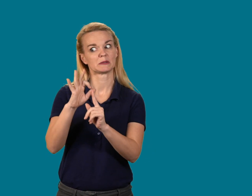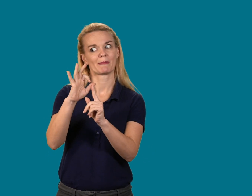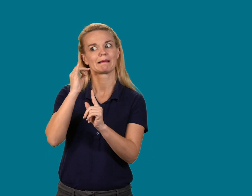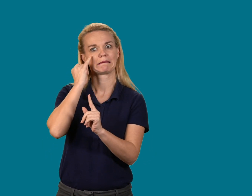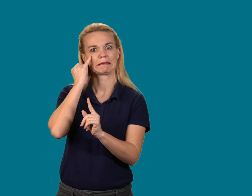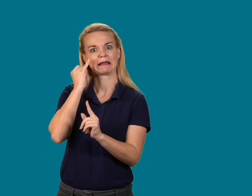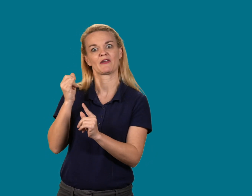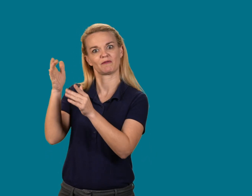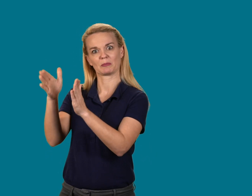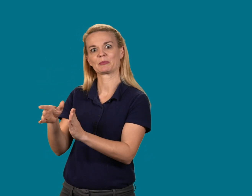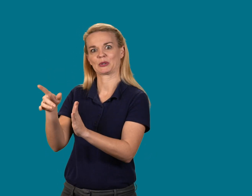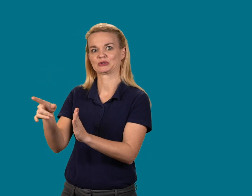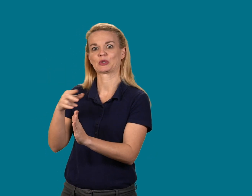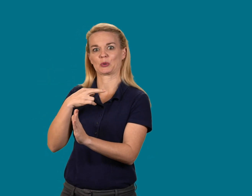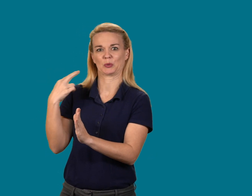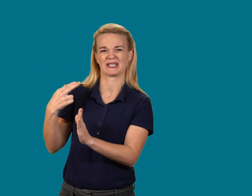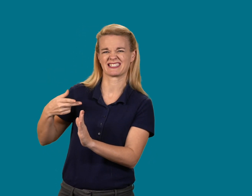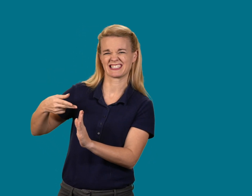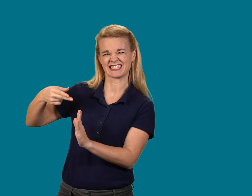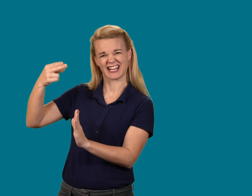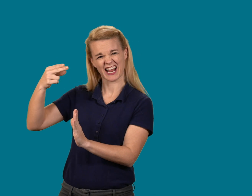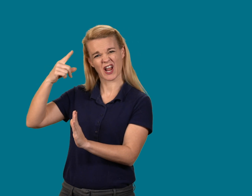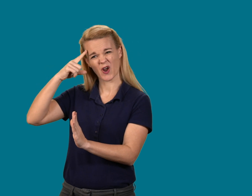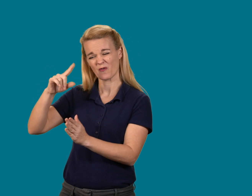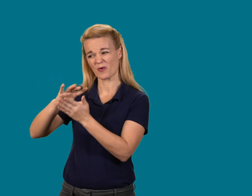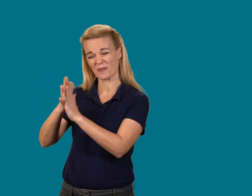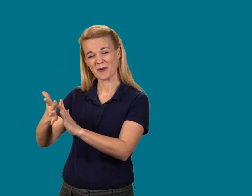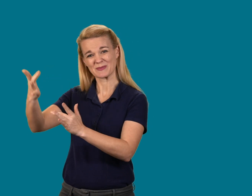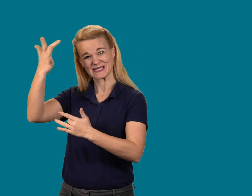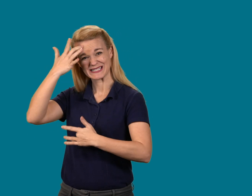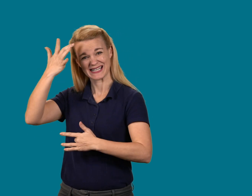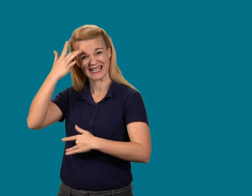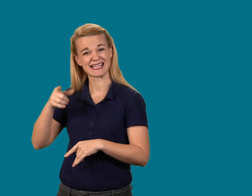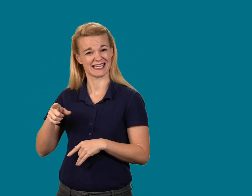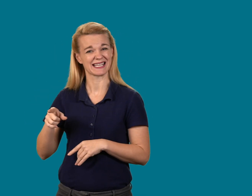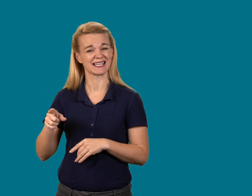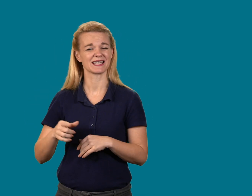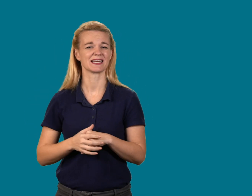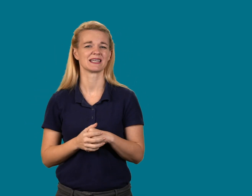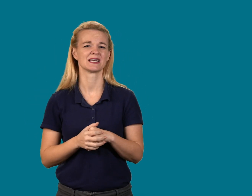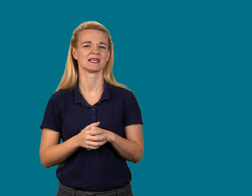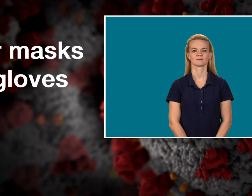especially people who are at higher risk for serious illness.